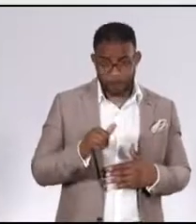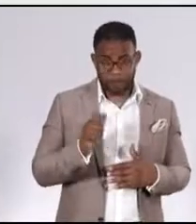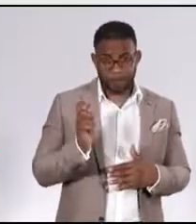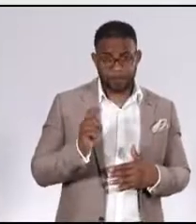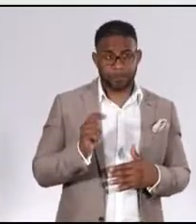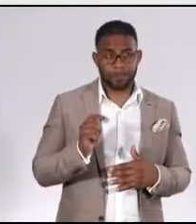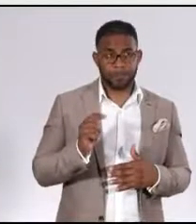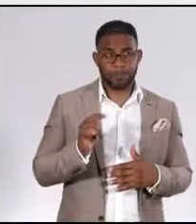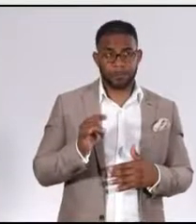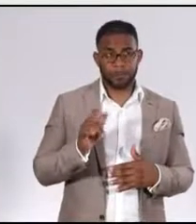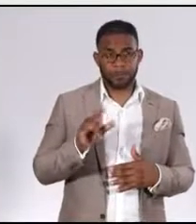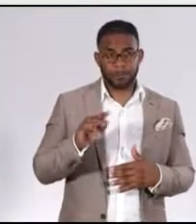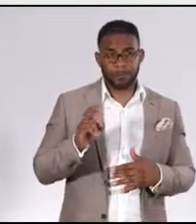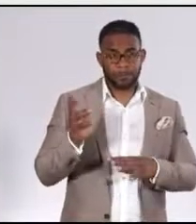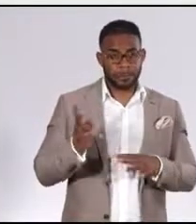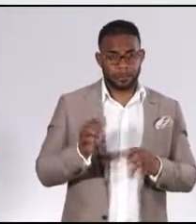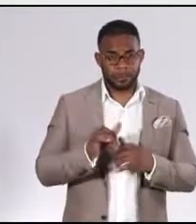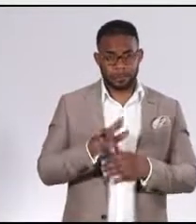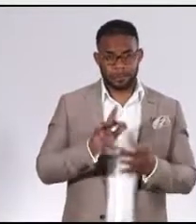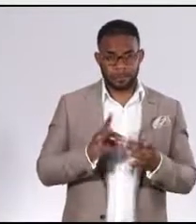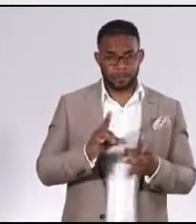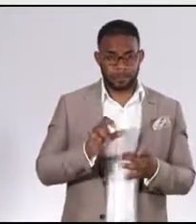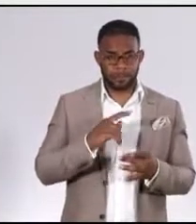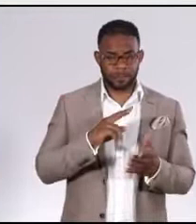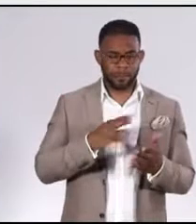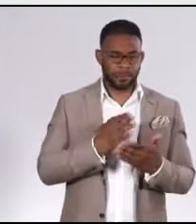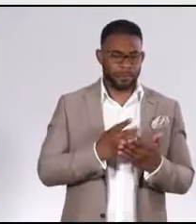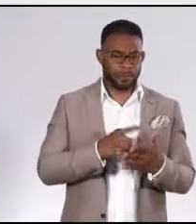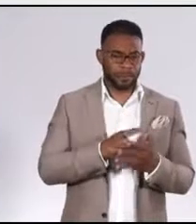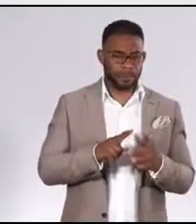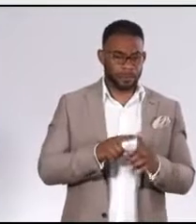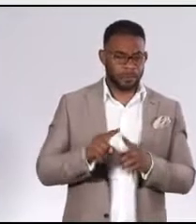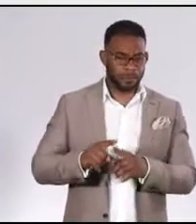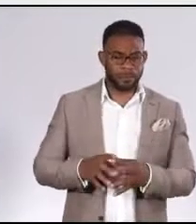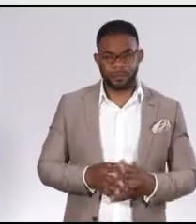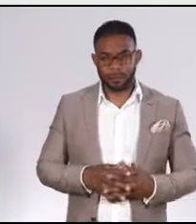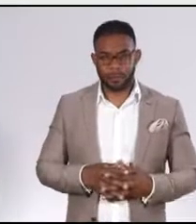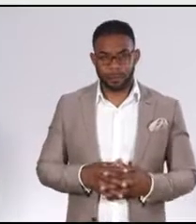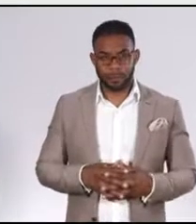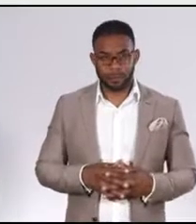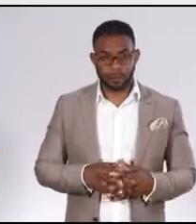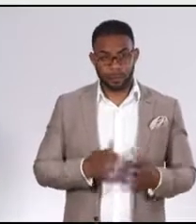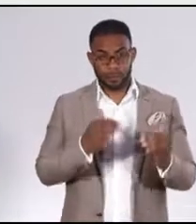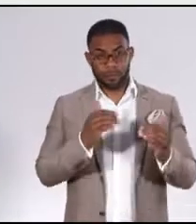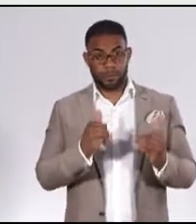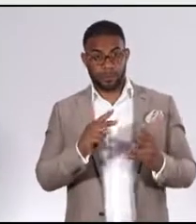um live stream with your comments will be reading some of those as well. so We moved to our second polling question.